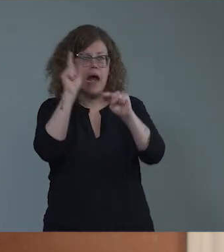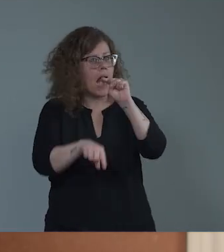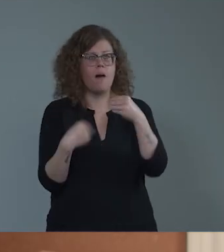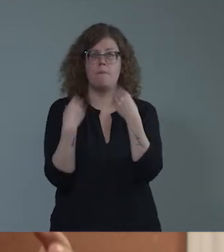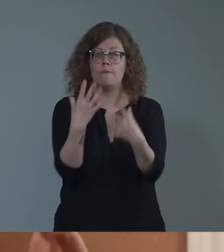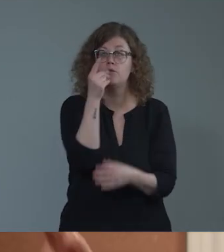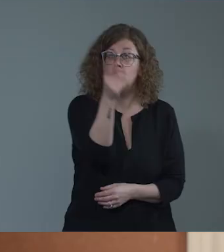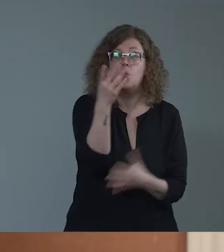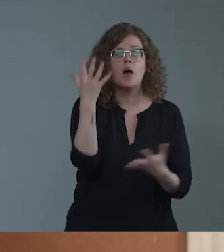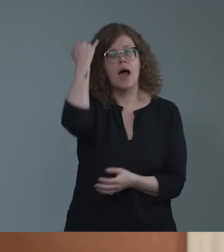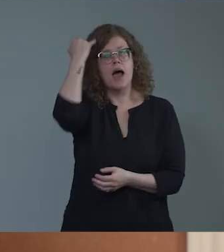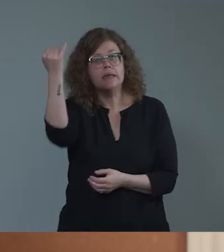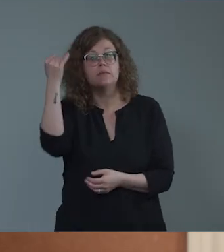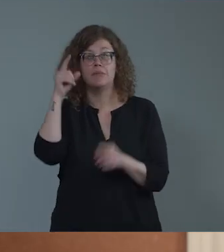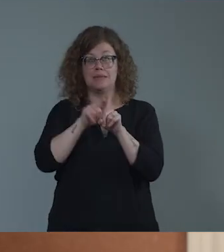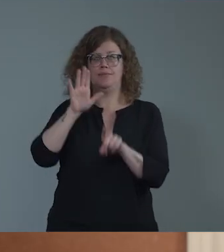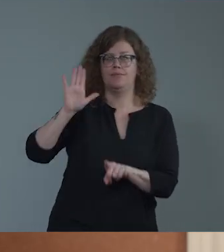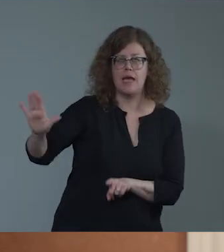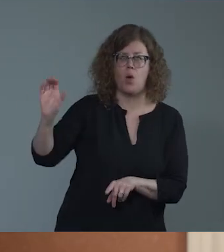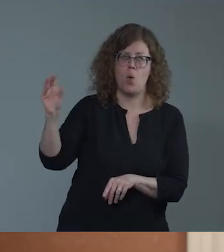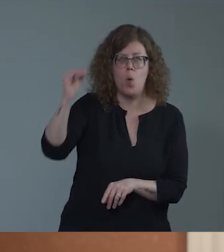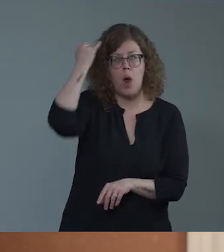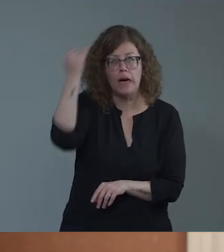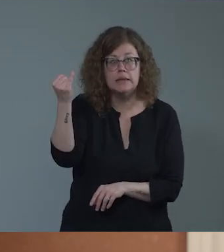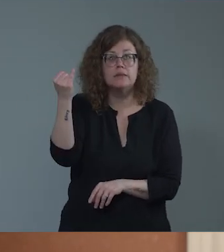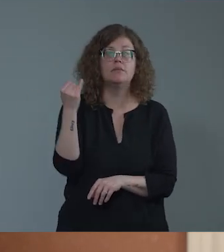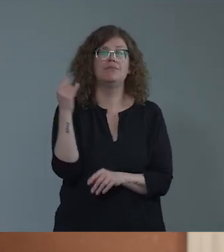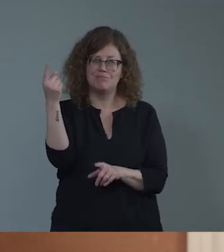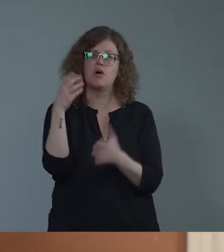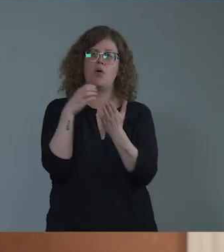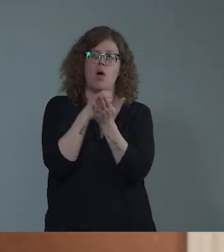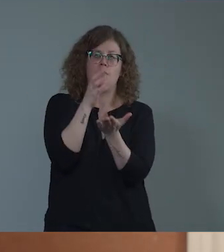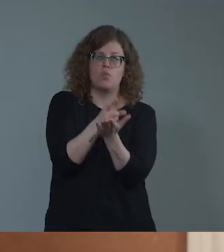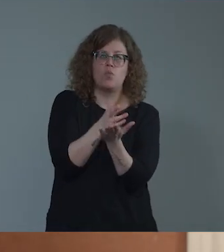So what we do instead is we hire artists based on their qualifications.